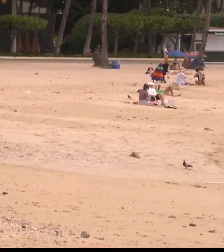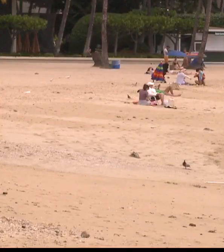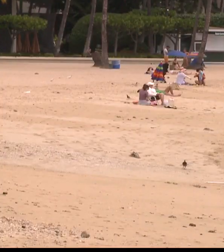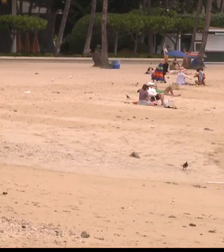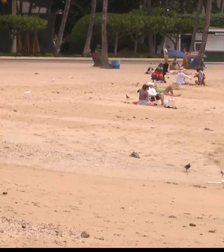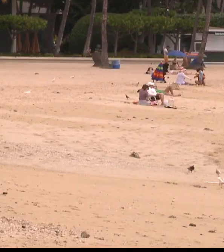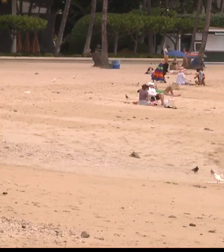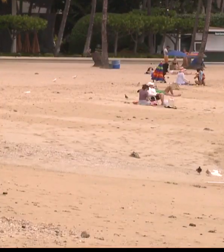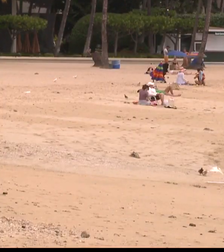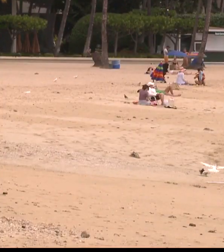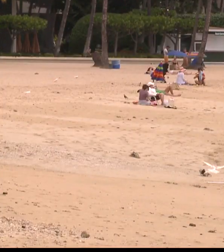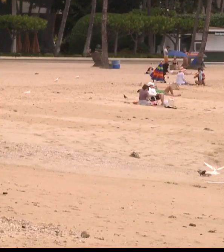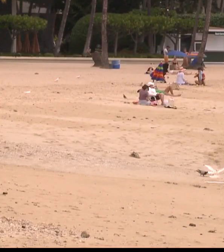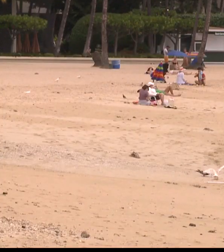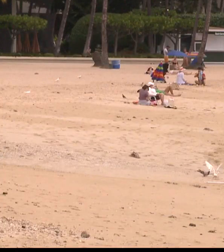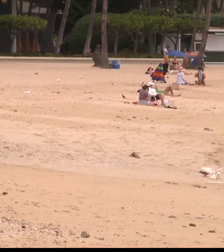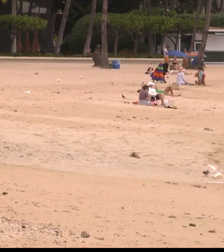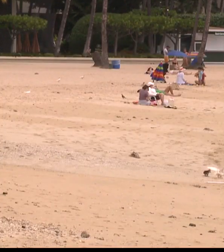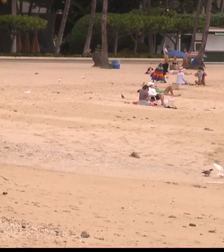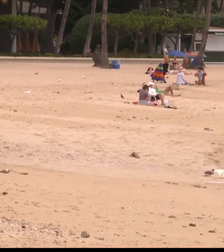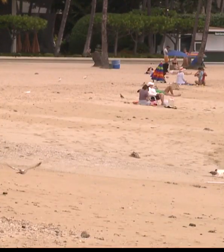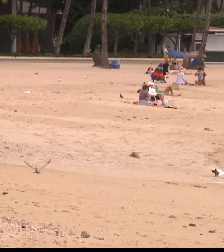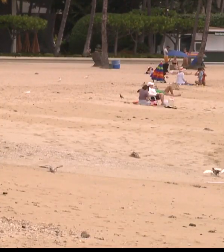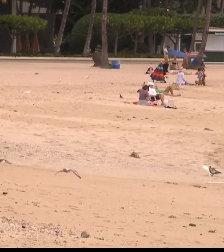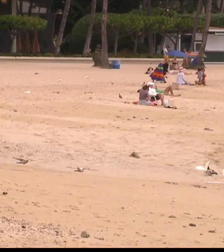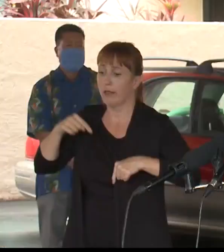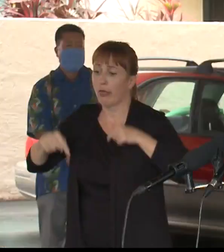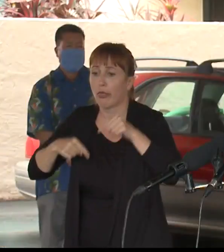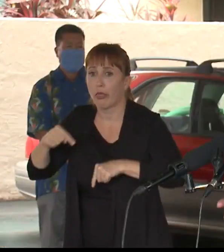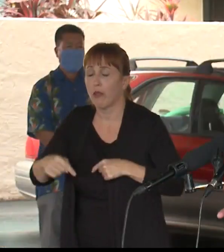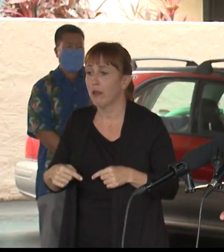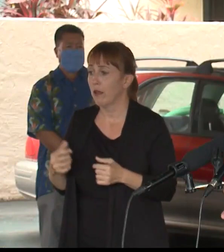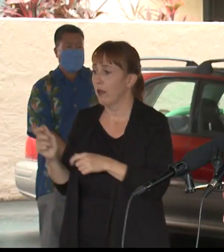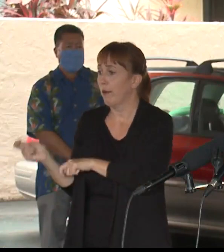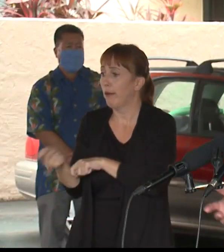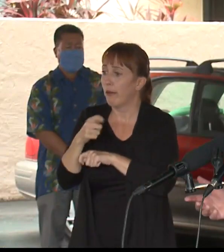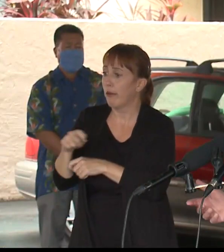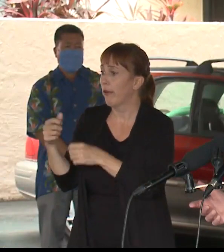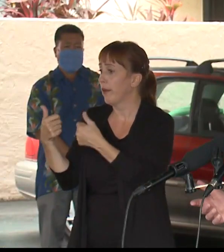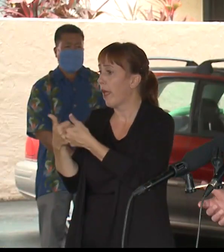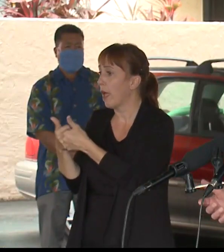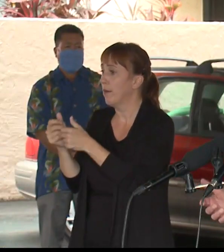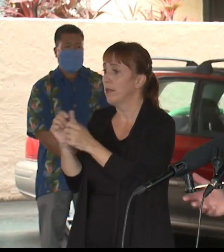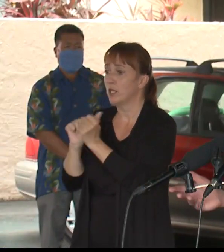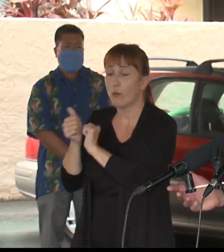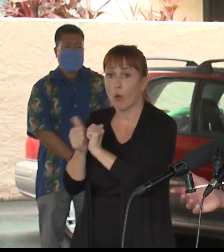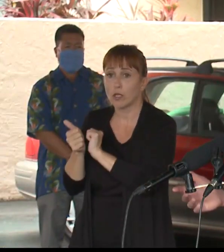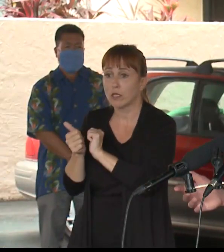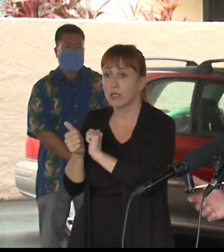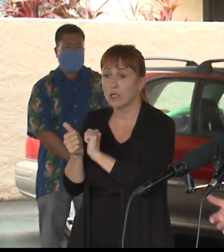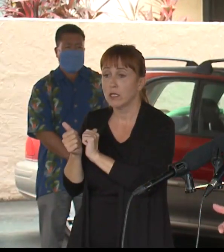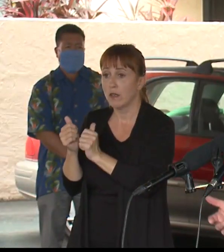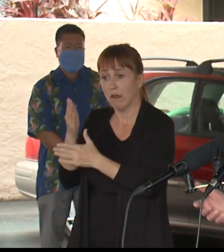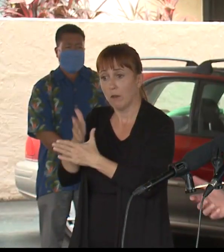BASKETBALL, EITHER SLOW DOWN OR STOP DOING IT." THE STATE DEPARTMENT OF HEALTH NOW MONITORING POSSIBLE COVID-19 EXPOSURE AT BRIX AND BONES AND ARENA 808... THE